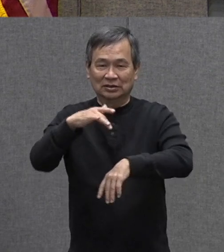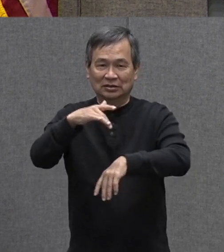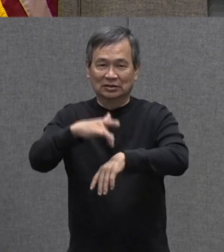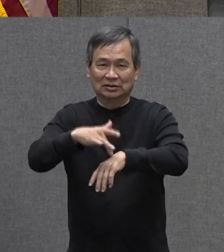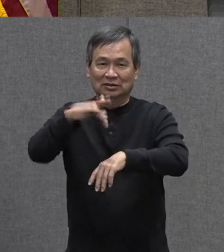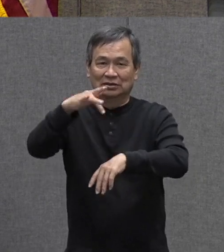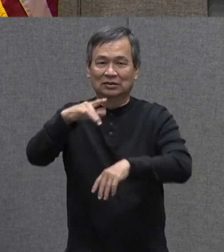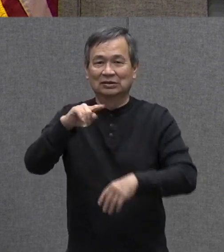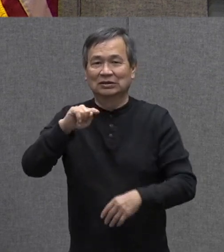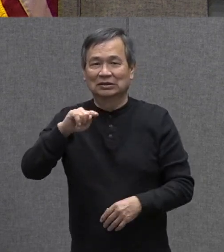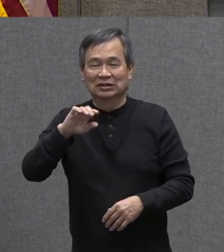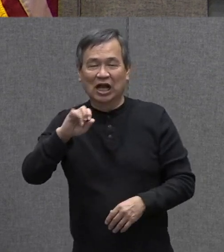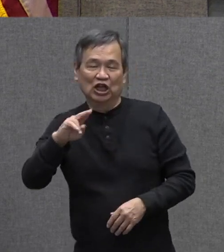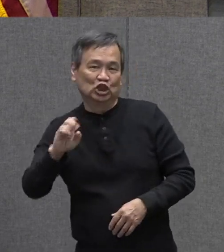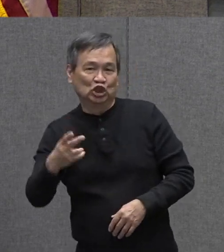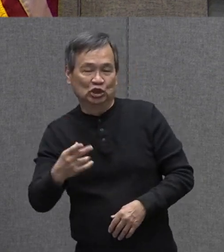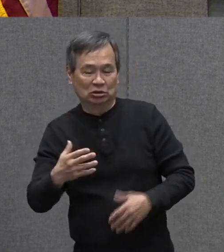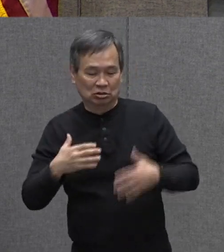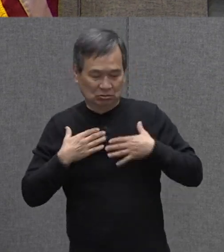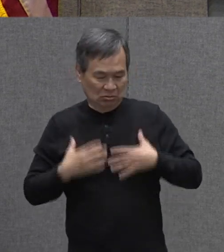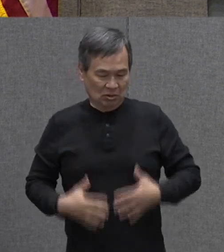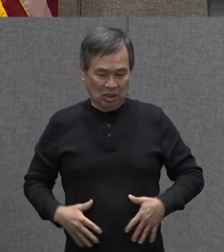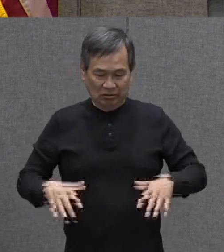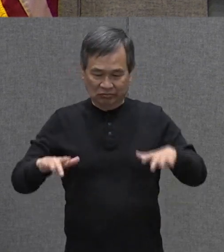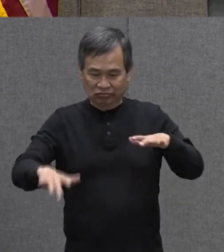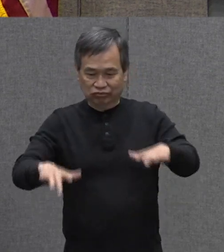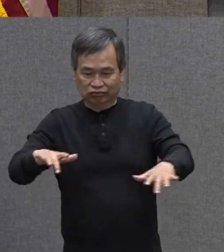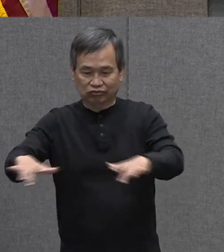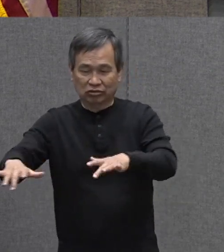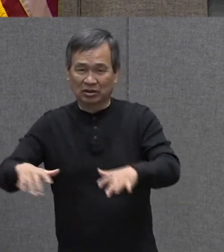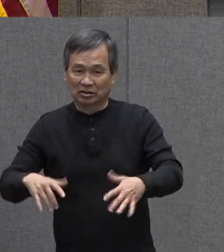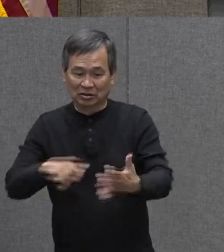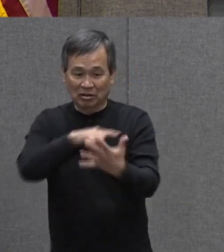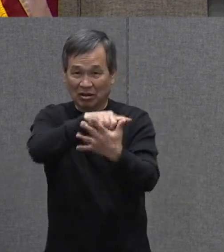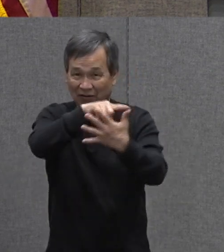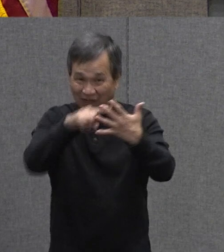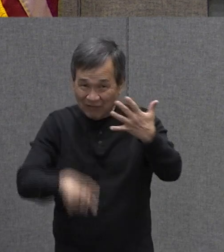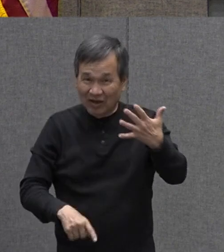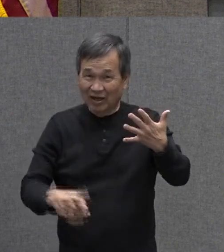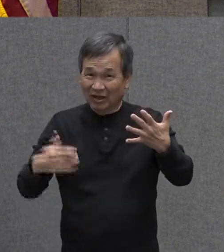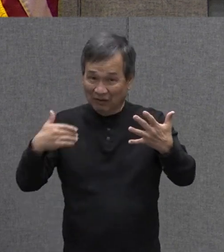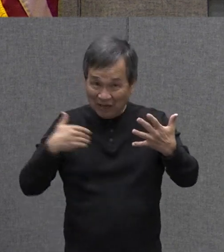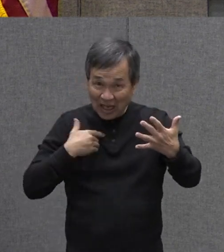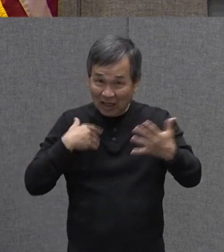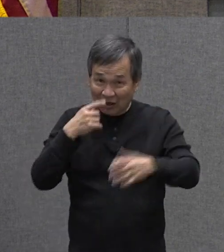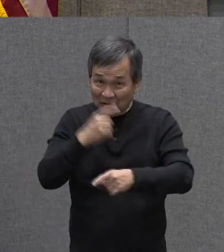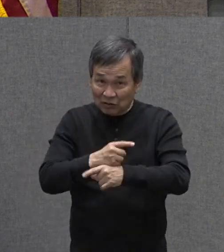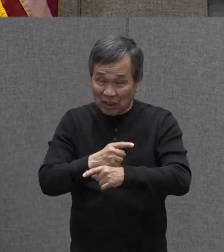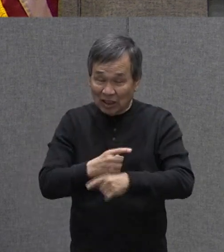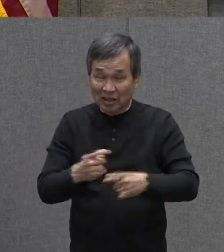that's our sense of touch. We have five senses, sight, sound, smell,